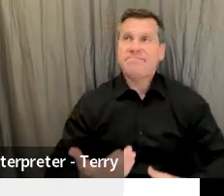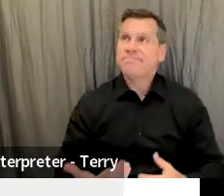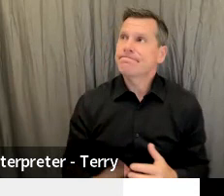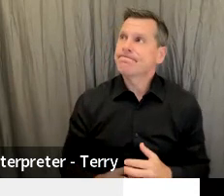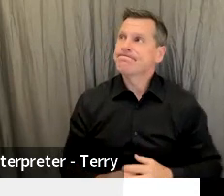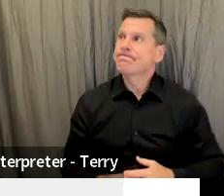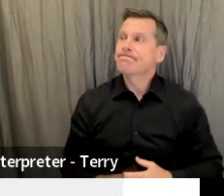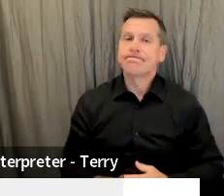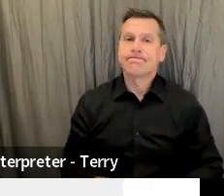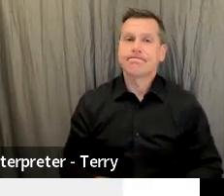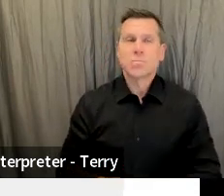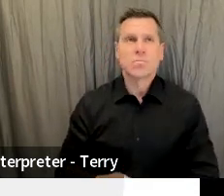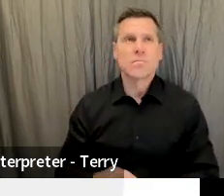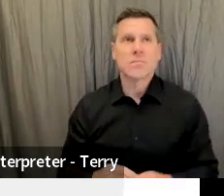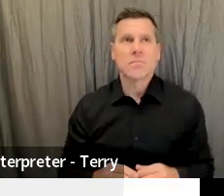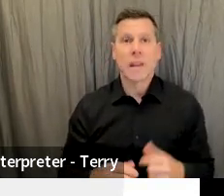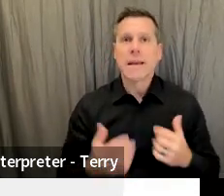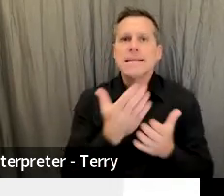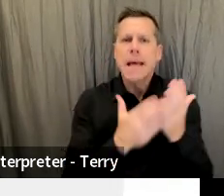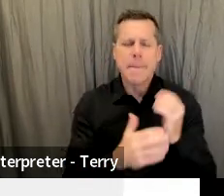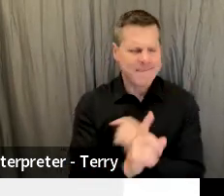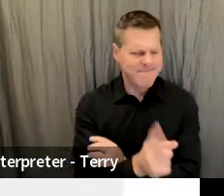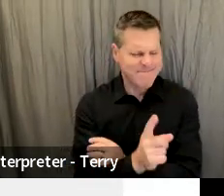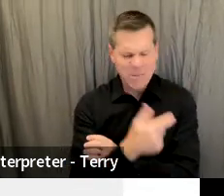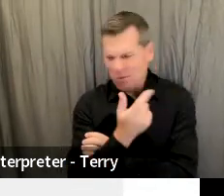the things that I didn't know what to do with, they just kind of got shoved to the bottom